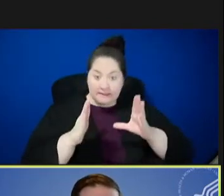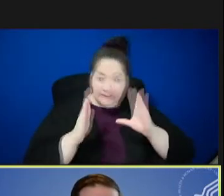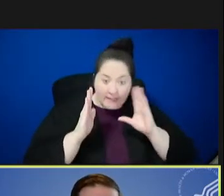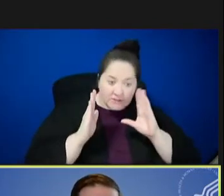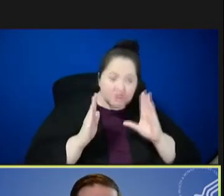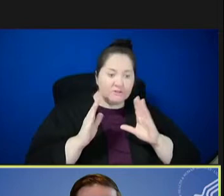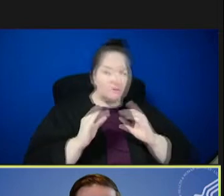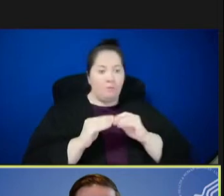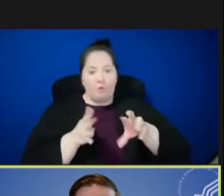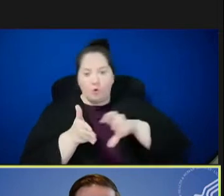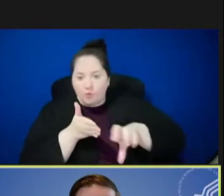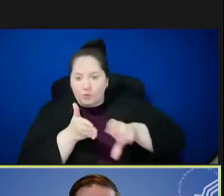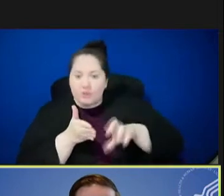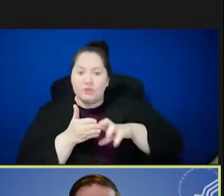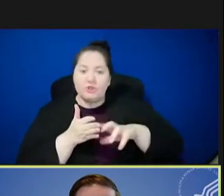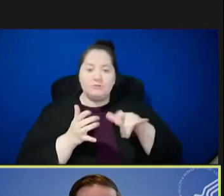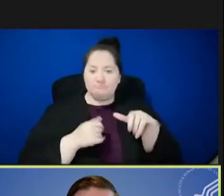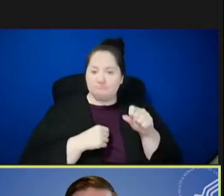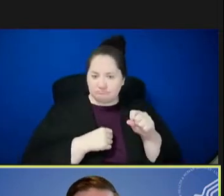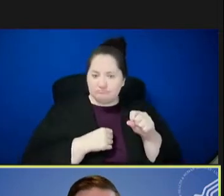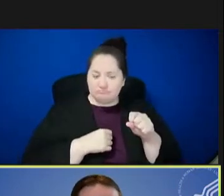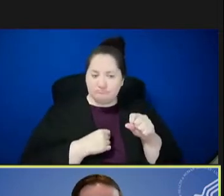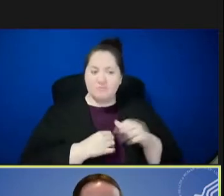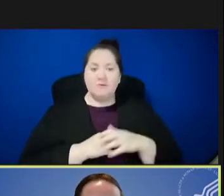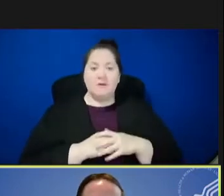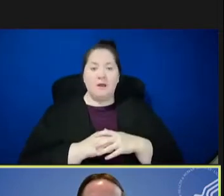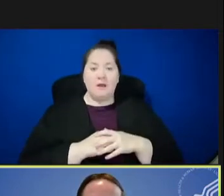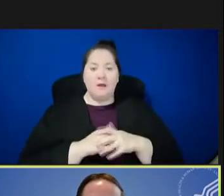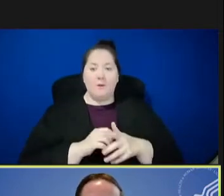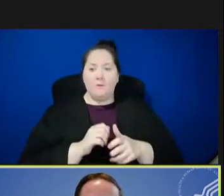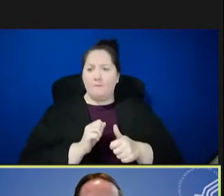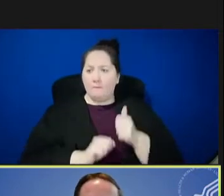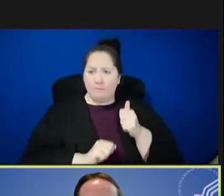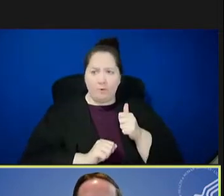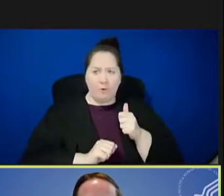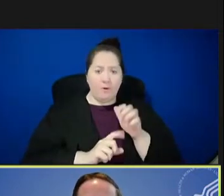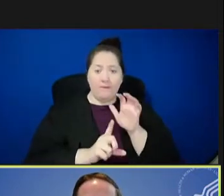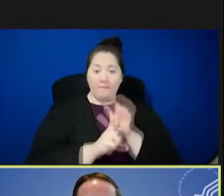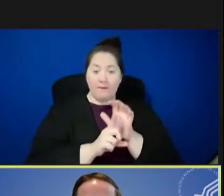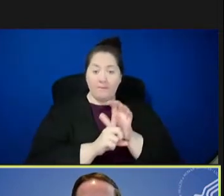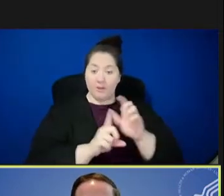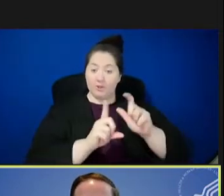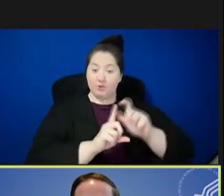I think. It was the most popular term in headlines, I think, until very recently.